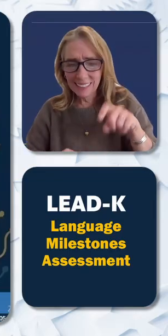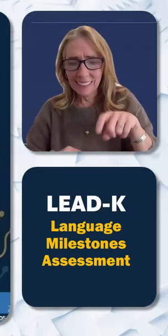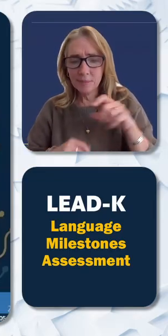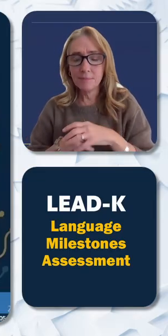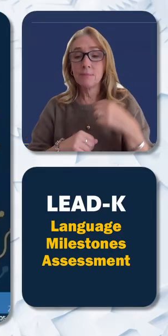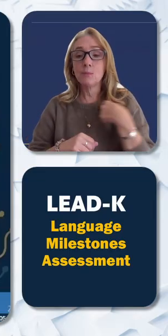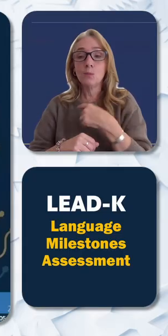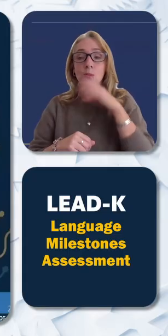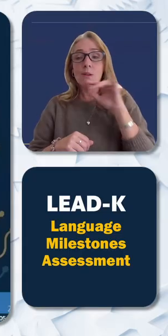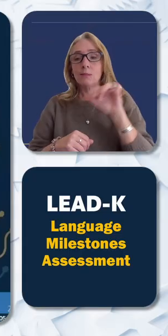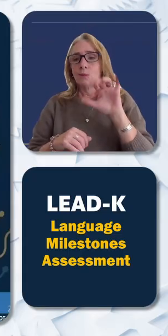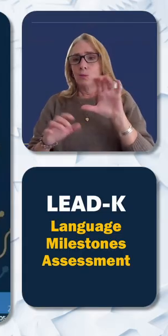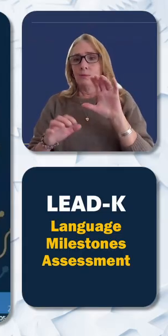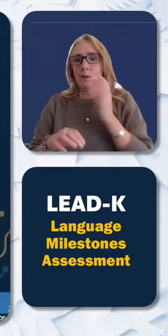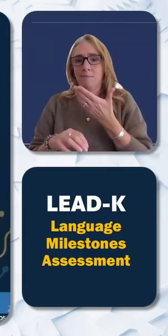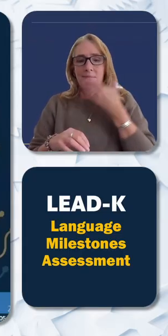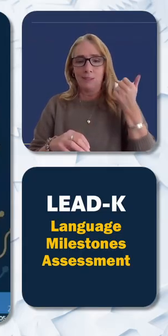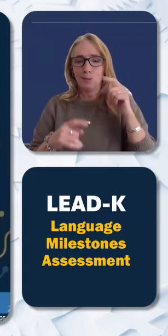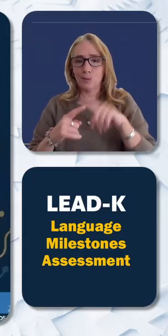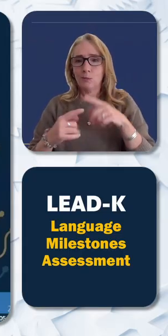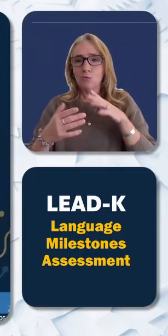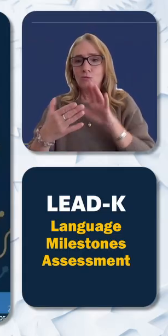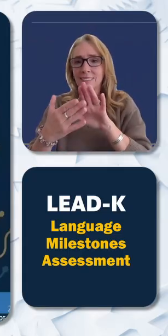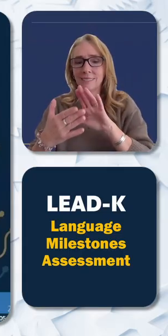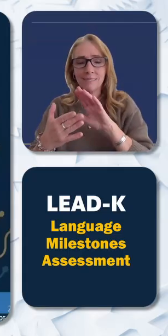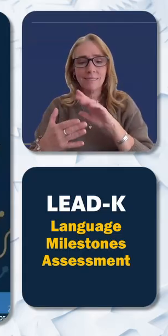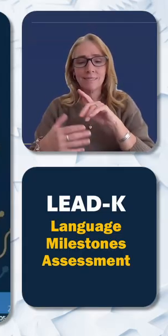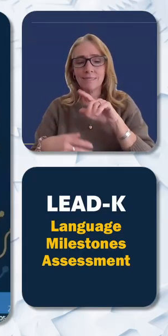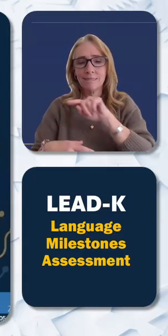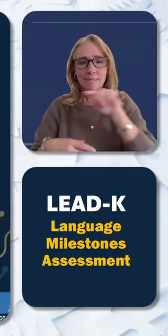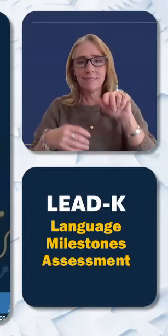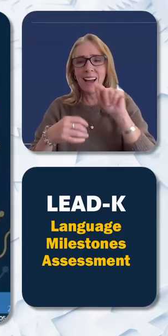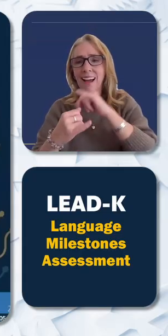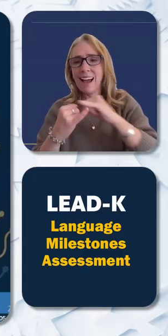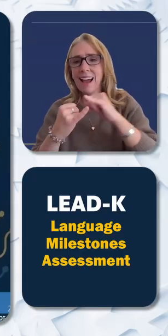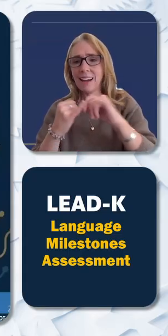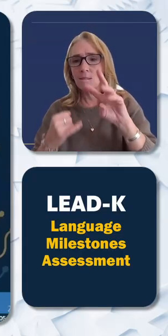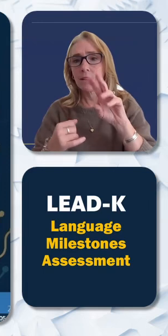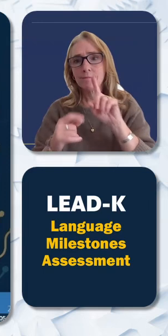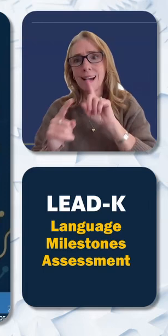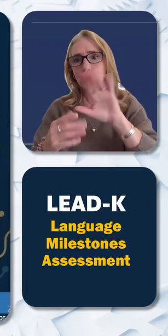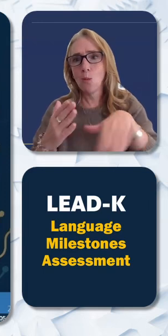feature. You can ask questions there as needed. We will do our best to address